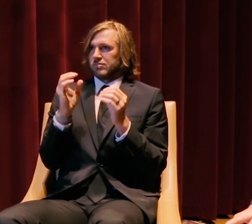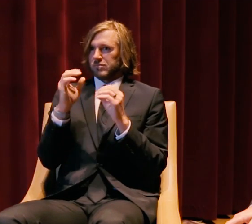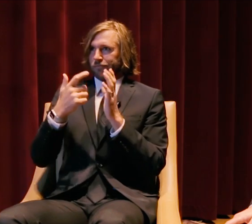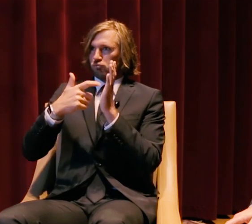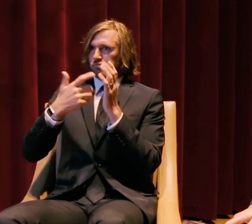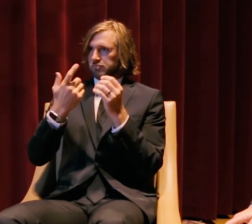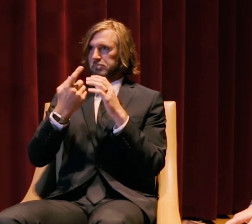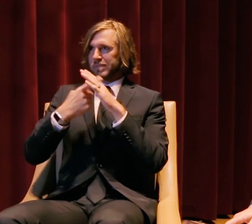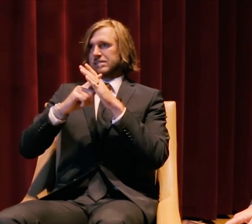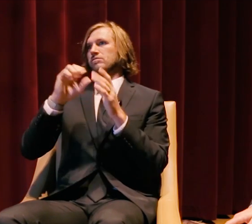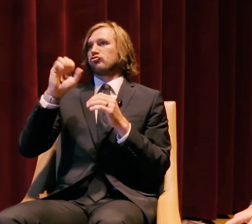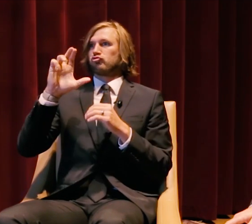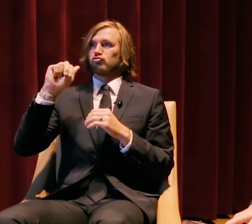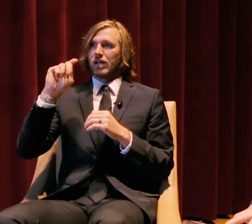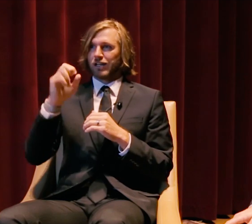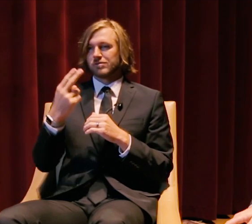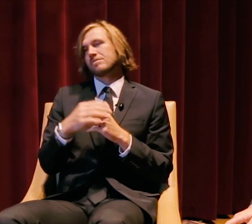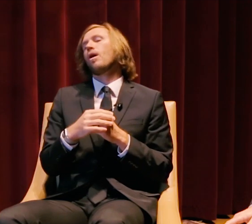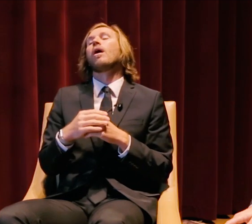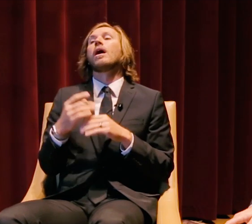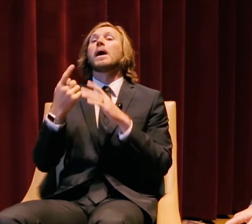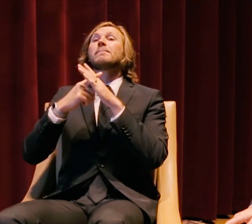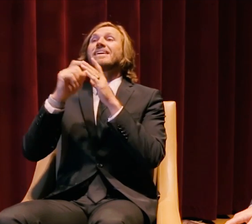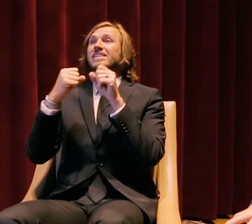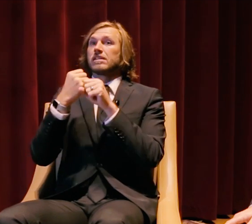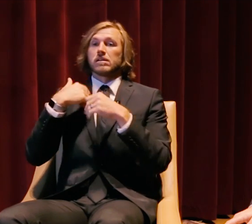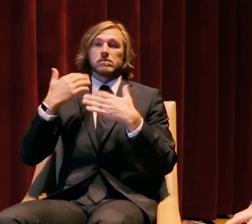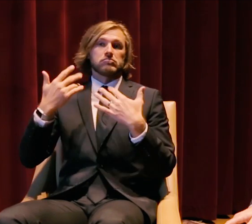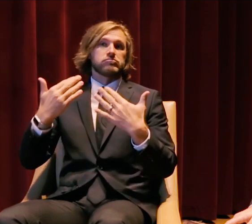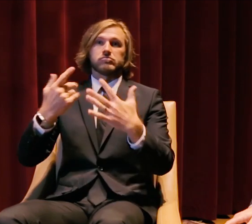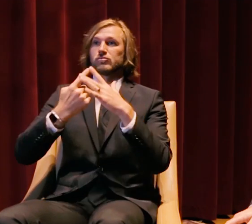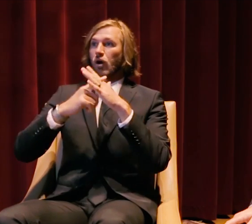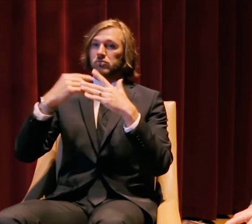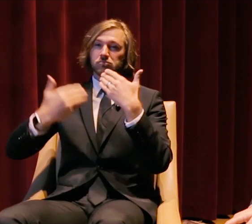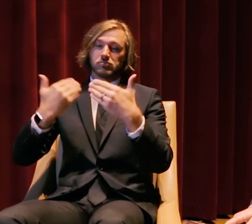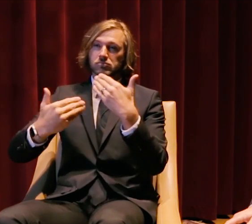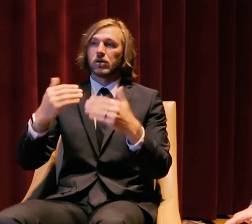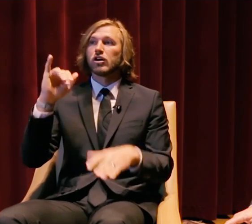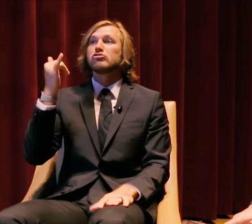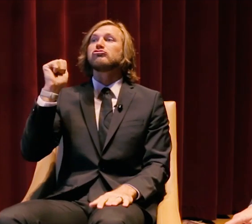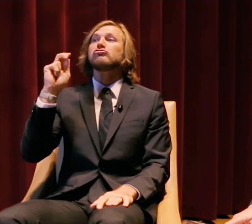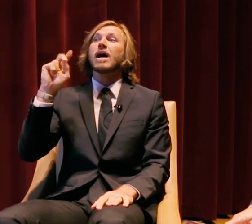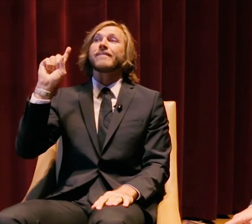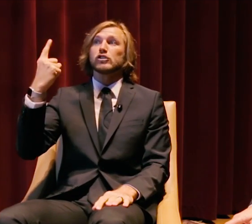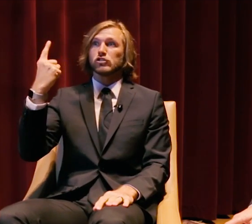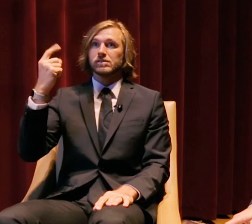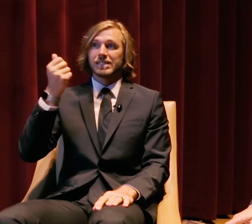And by the end of the year, basically, put everything in motion so that on January 1, 1994,